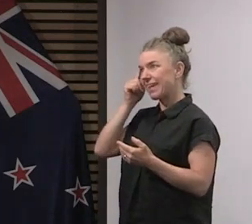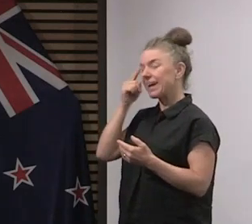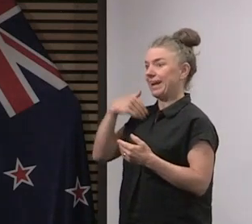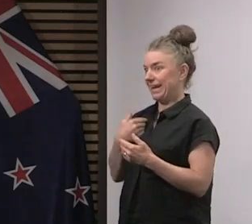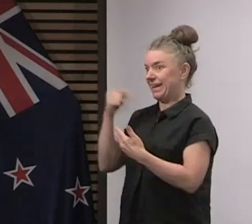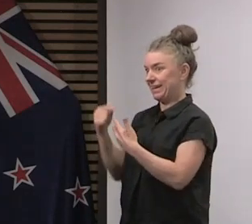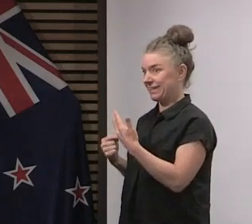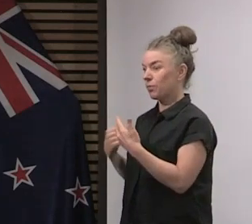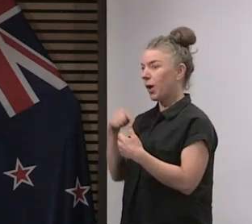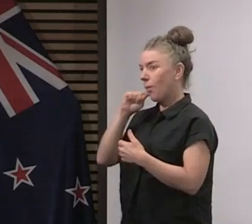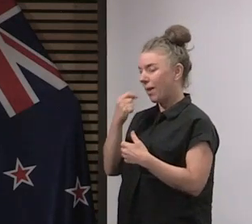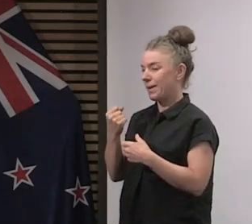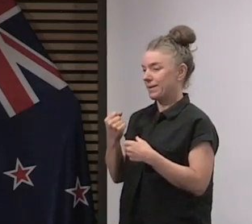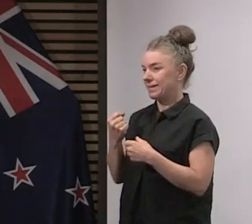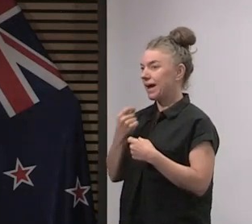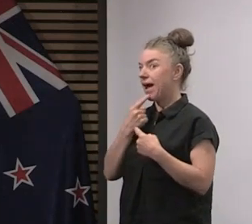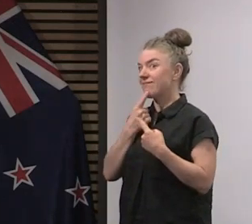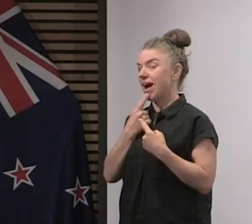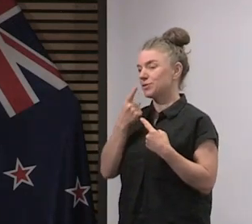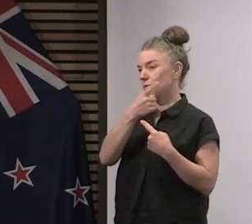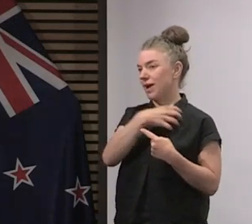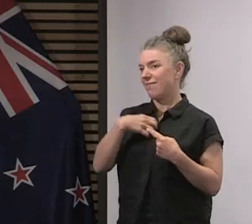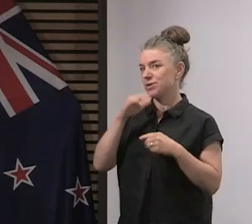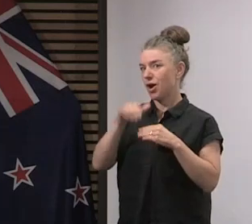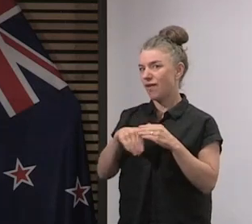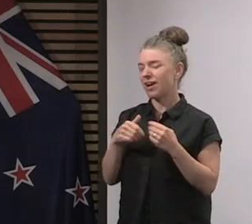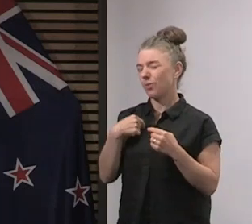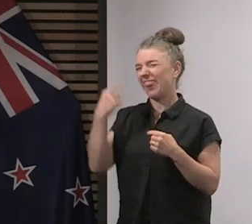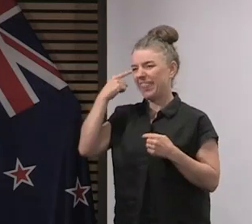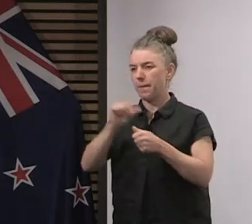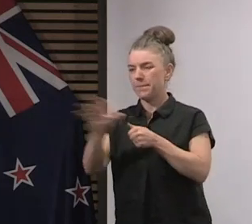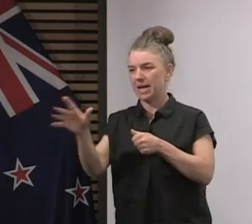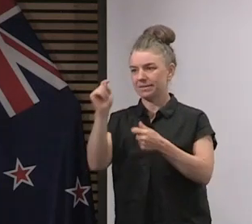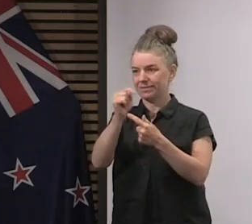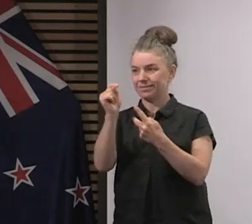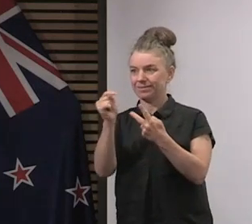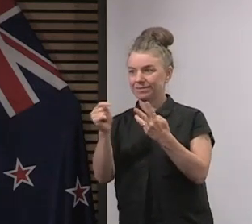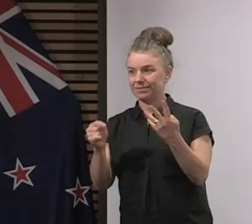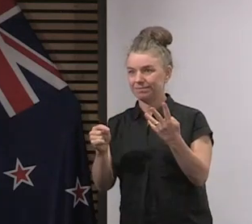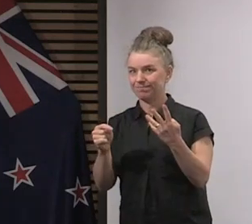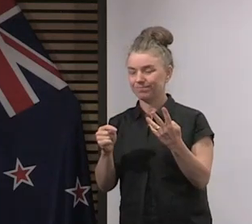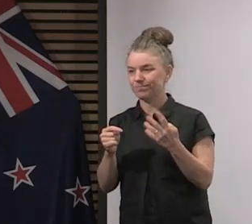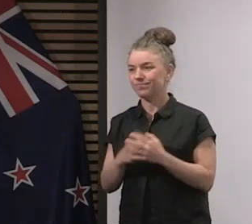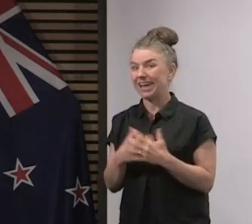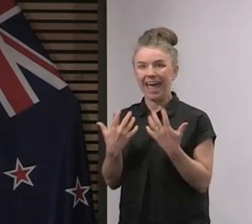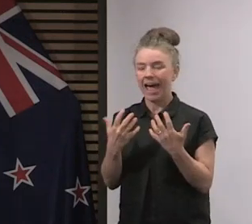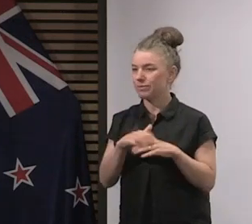options are and what it is we think is needed and so we will be making - we will be